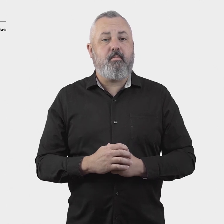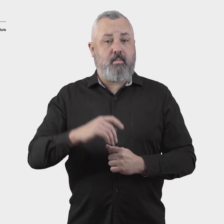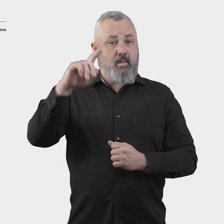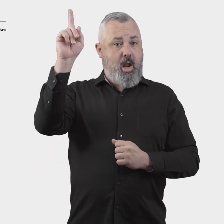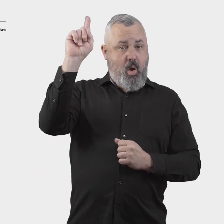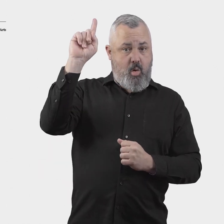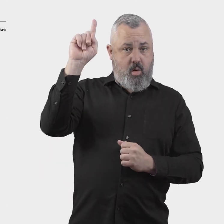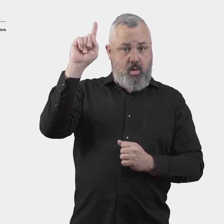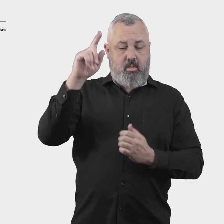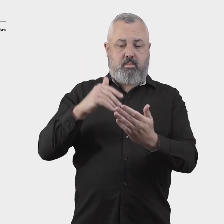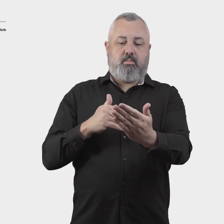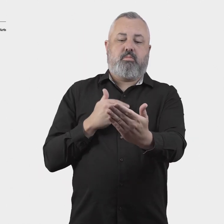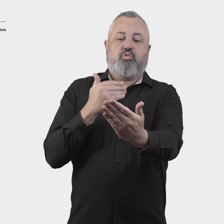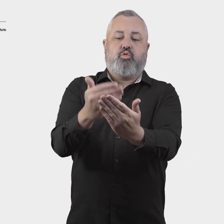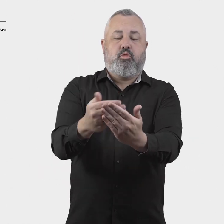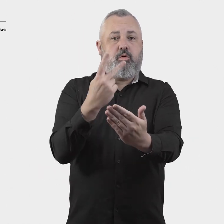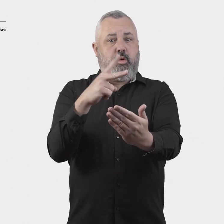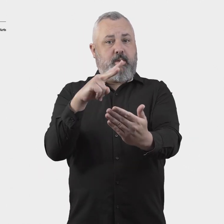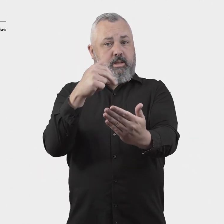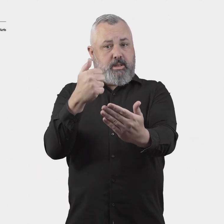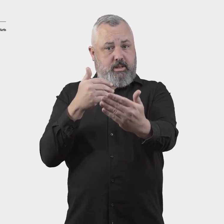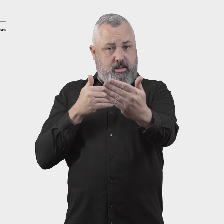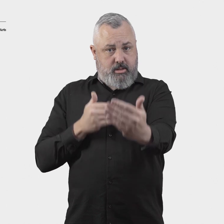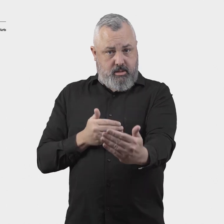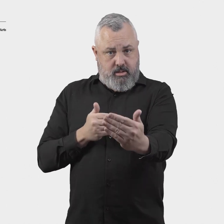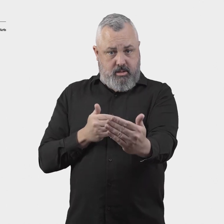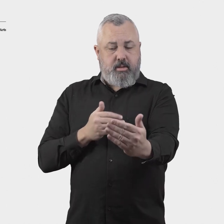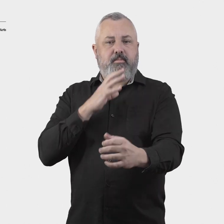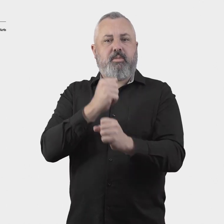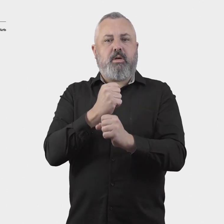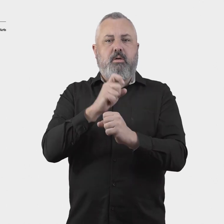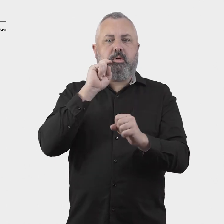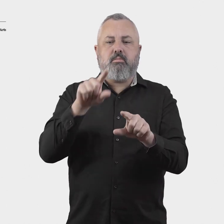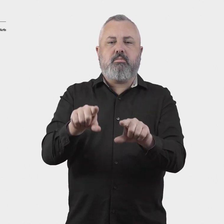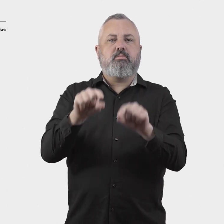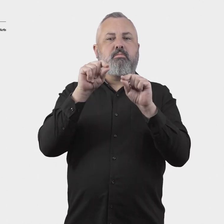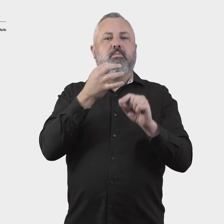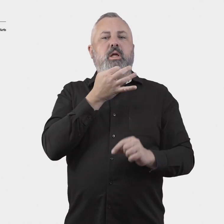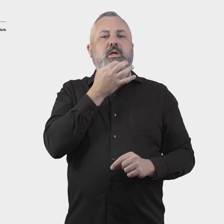To support improved outcomes for aviation consumers in the short term, the government will appoint an interim